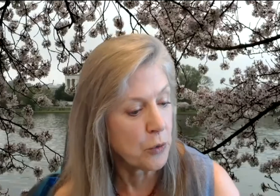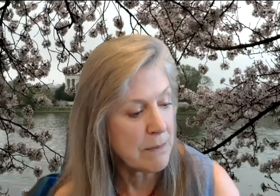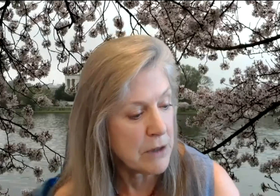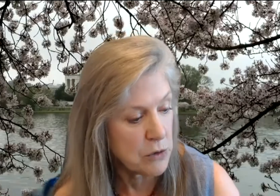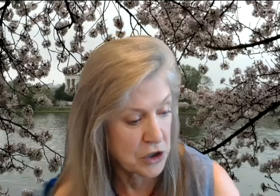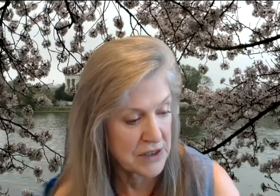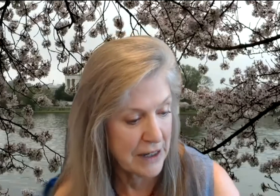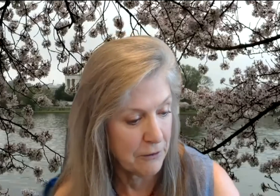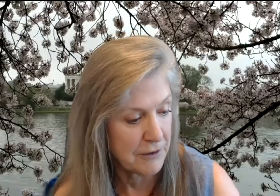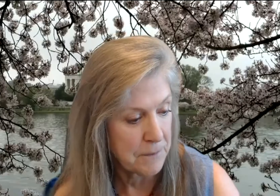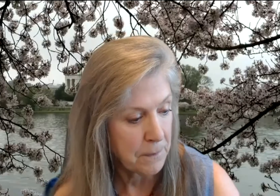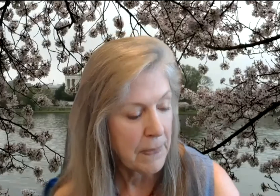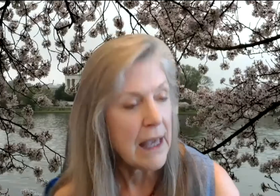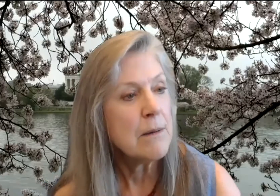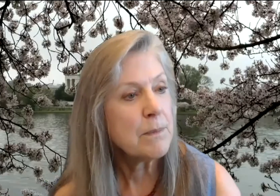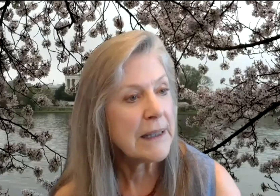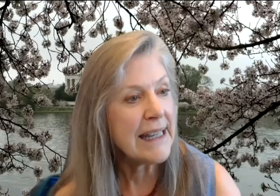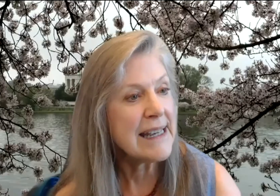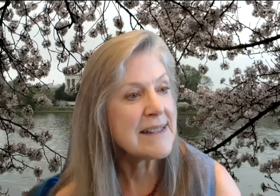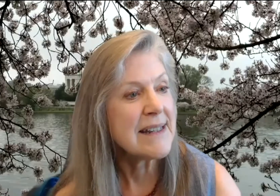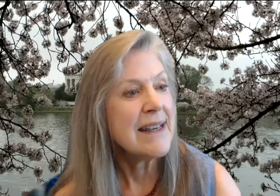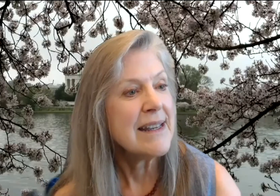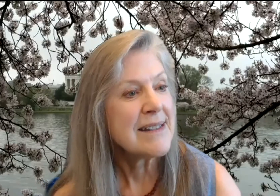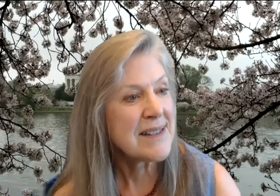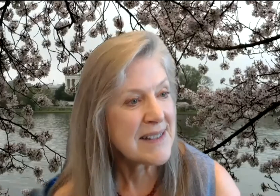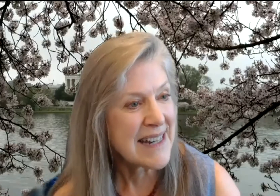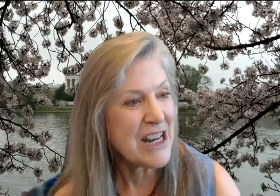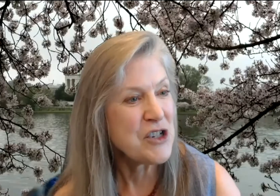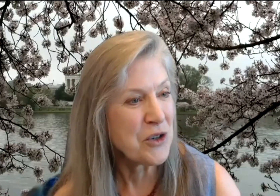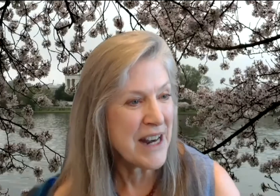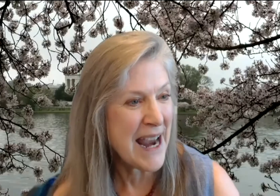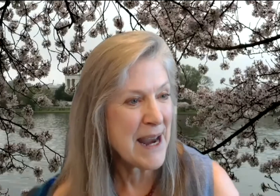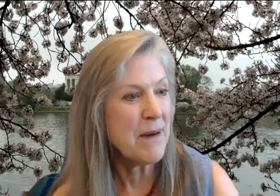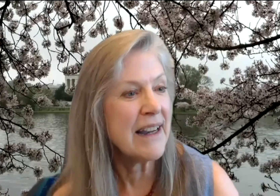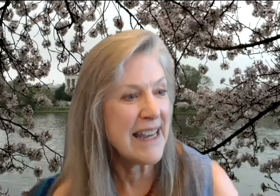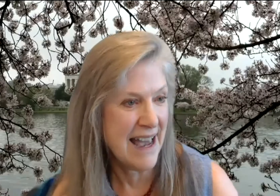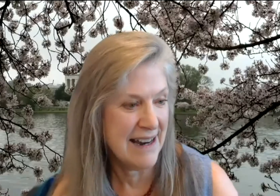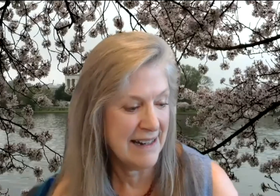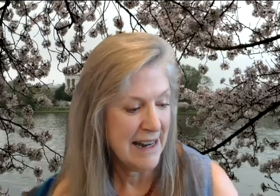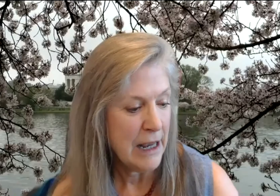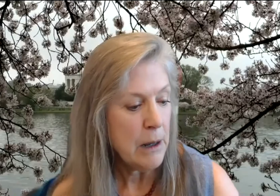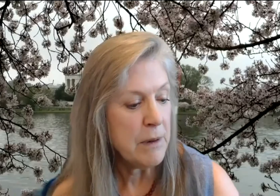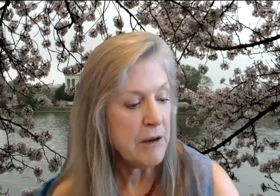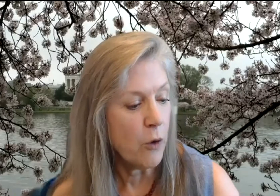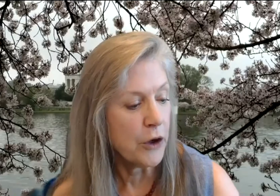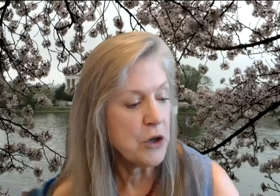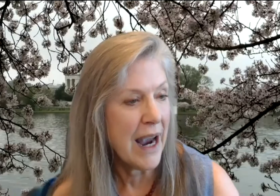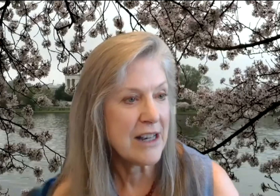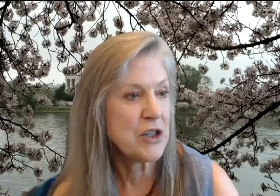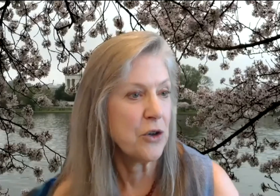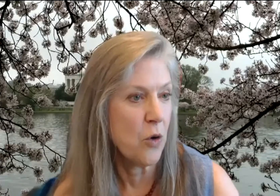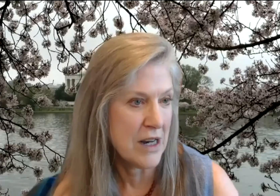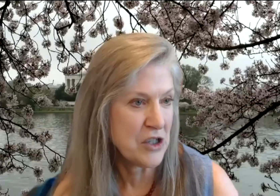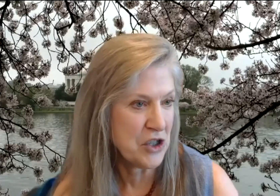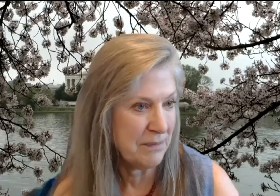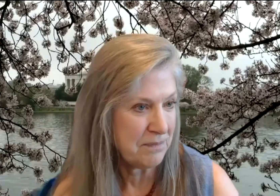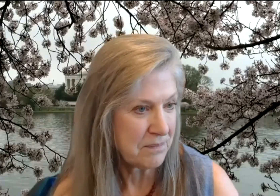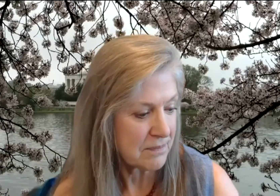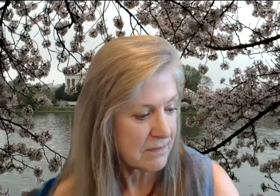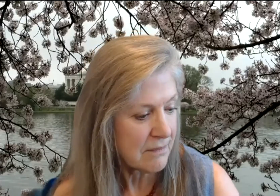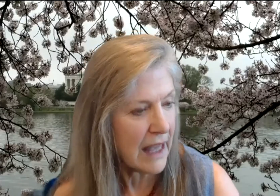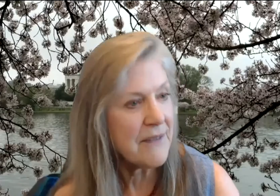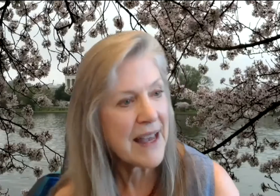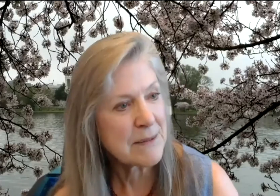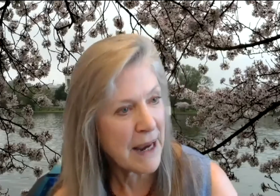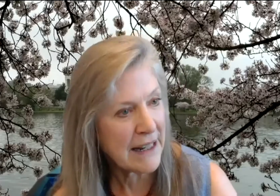re-mute yourself. Please state your name again before you ask your question, and that’s